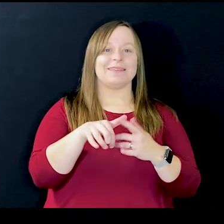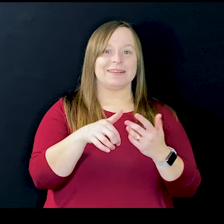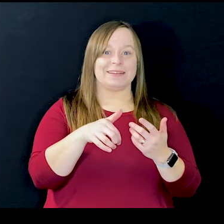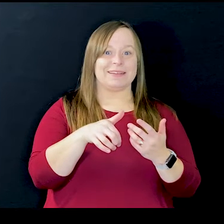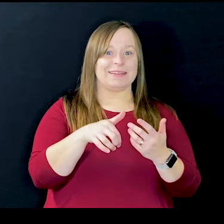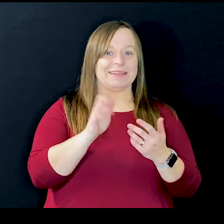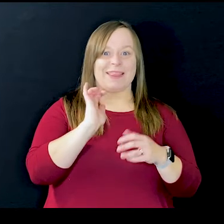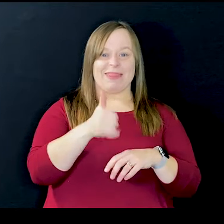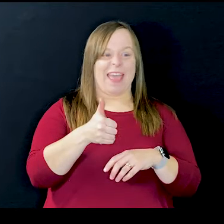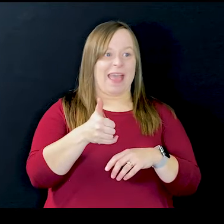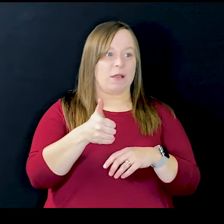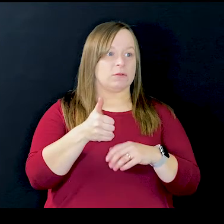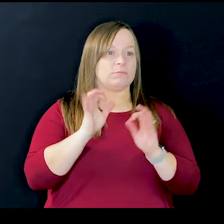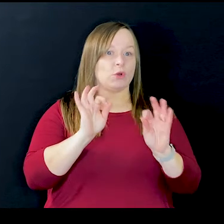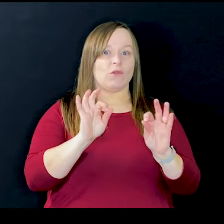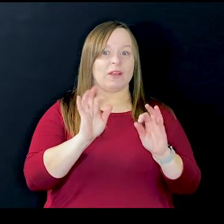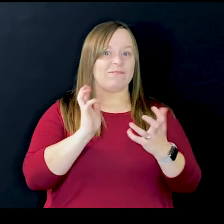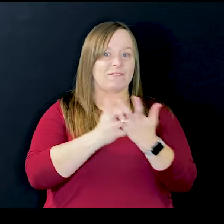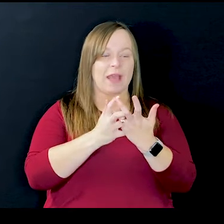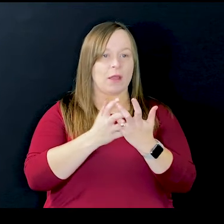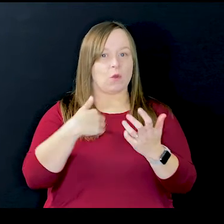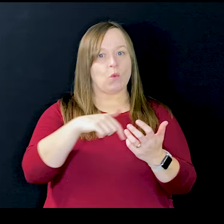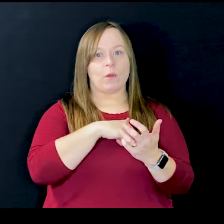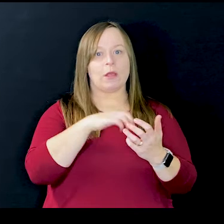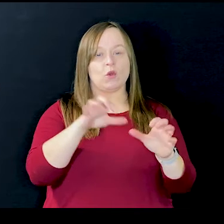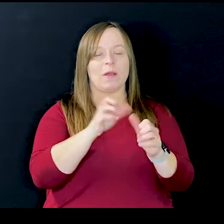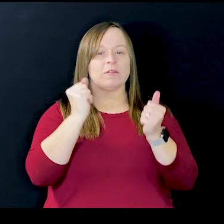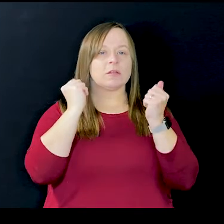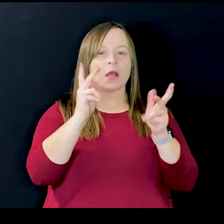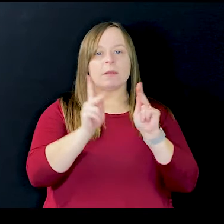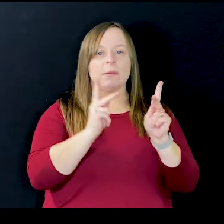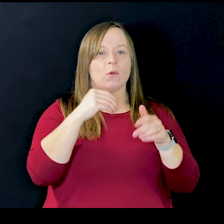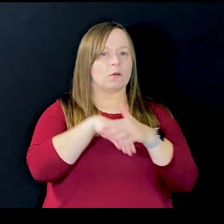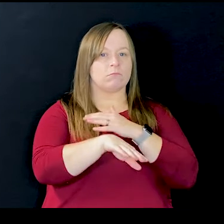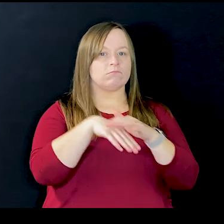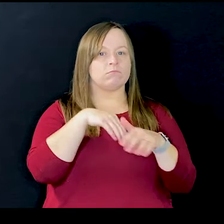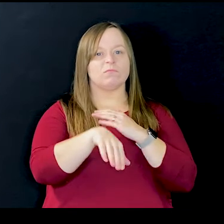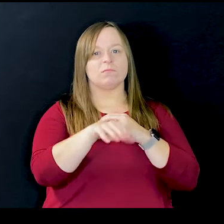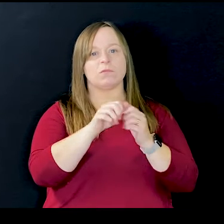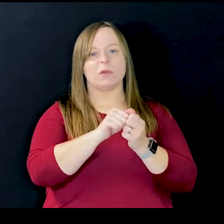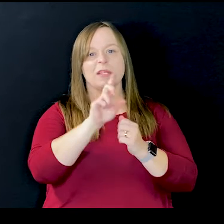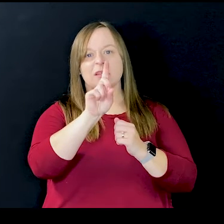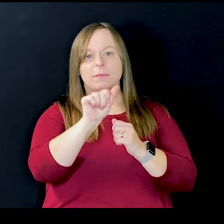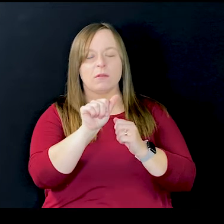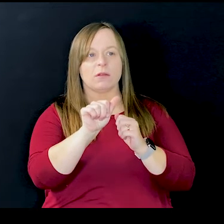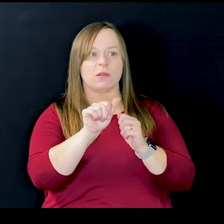And that was kind of a perfect fit because we do have tons of people coming in with disability questions.